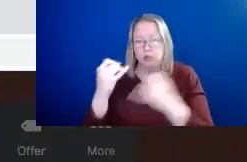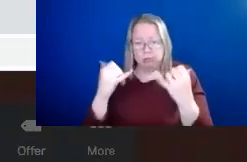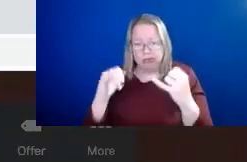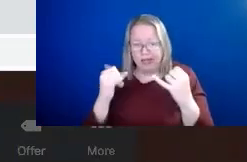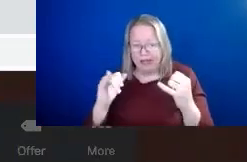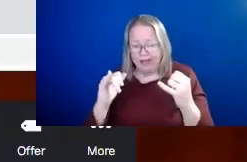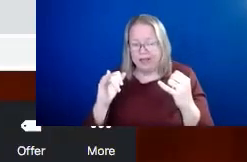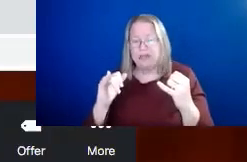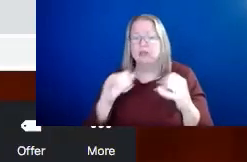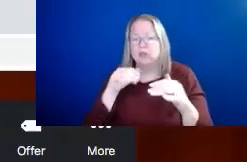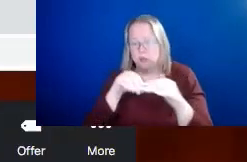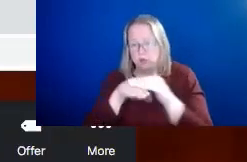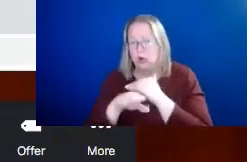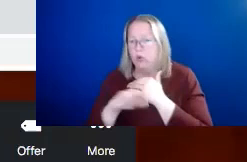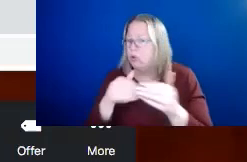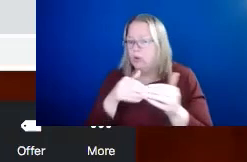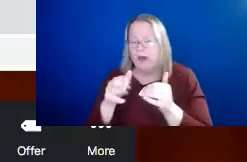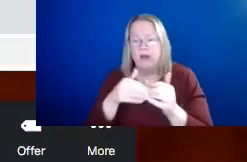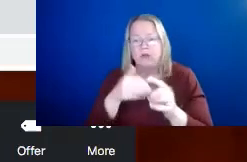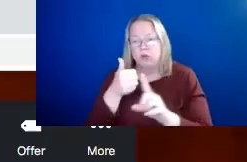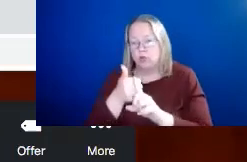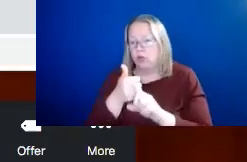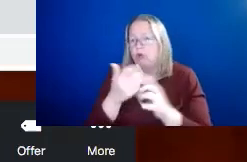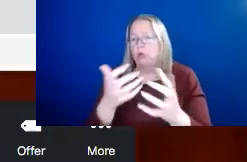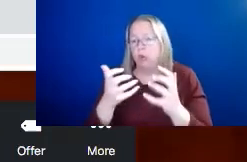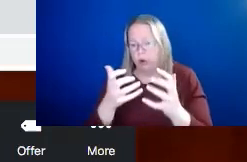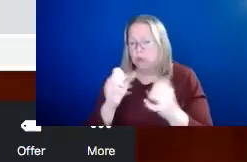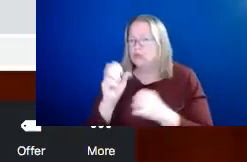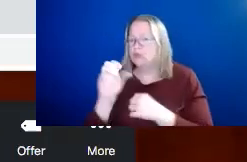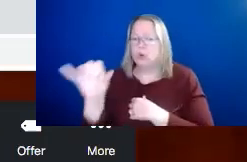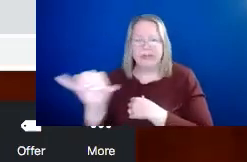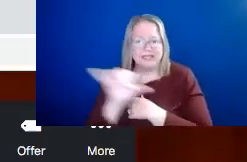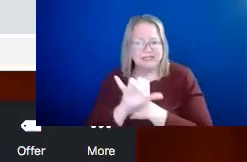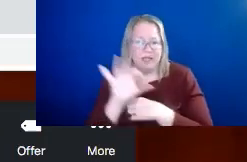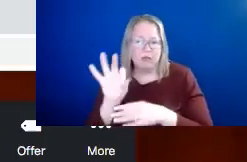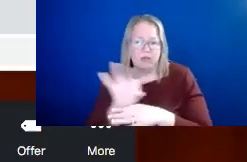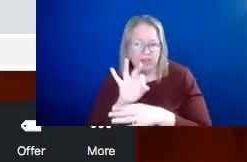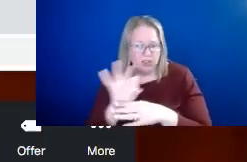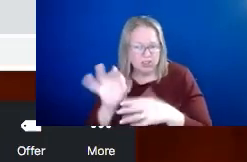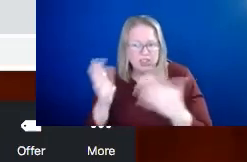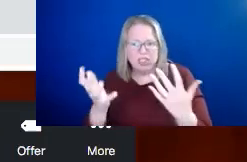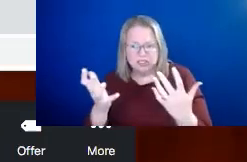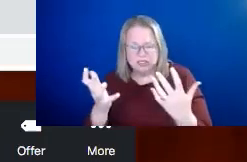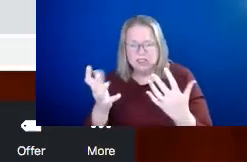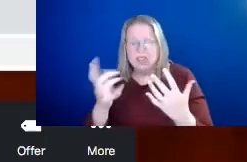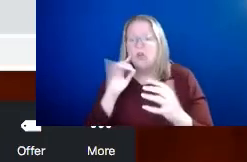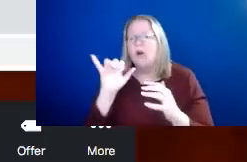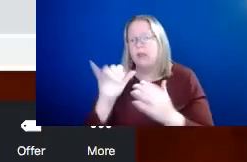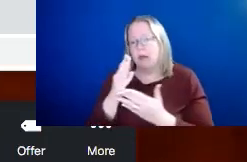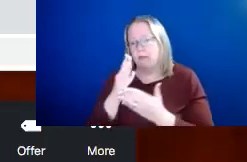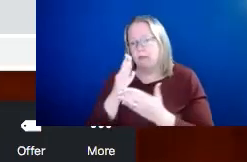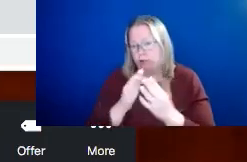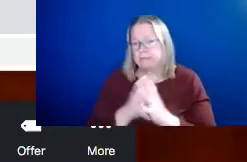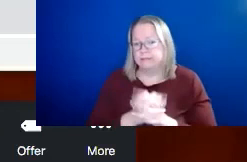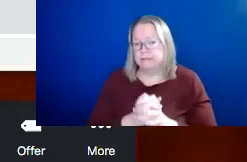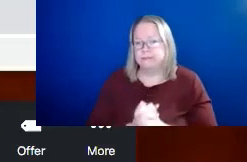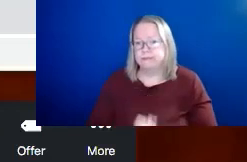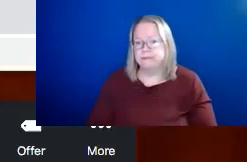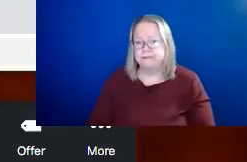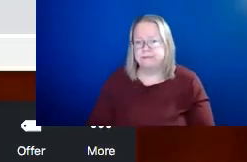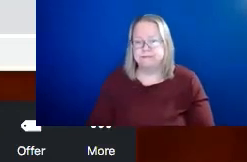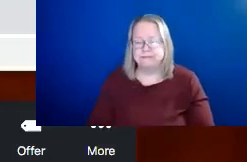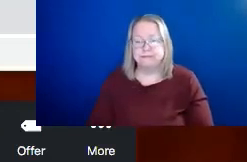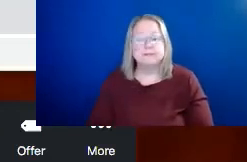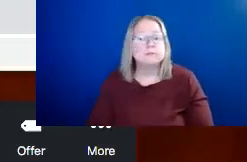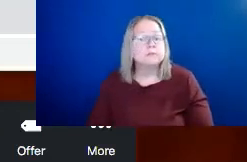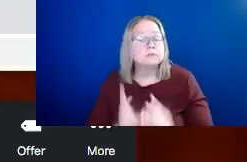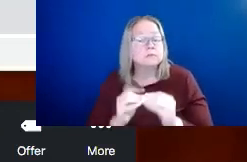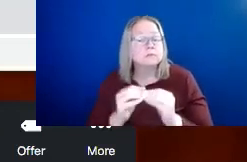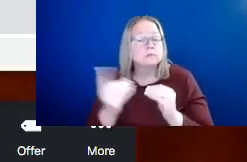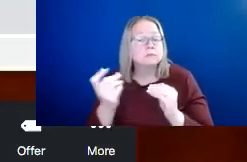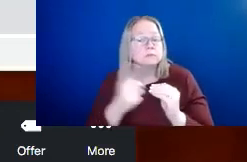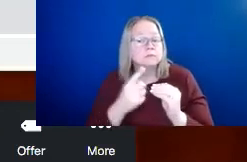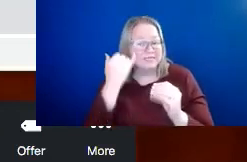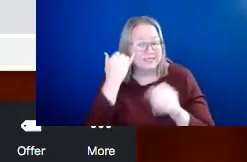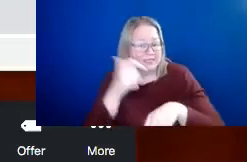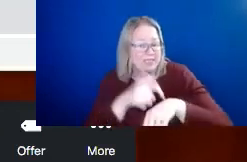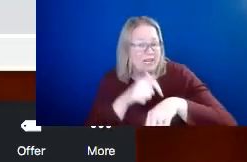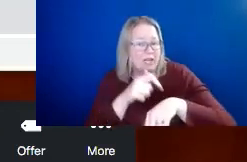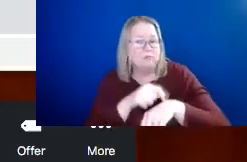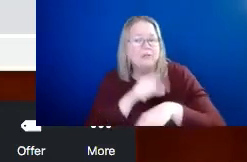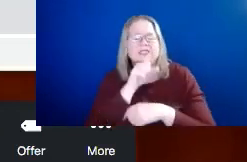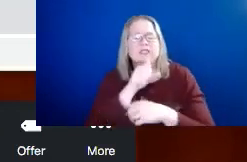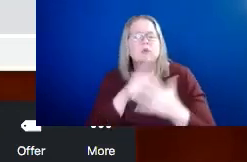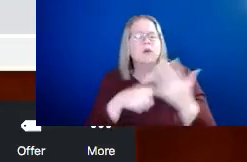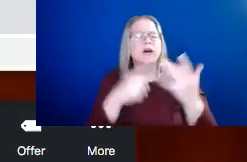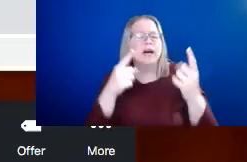One more question. What happens if a chair